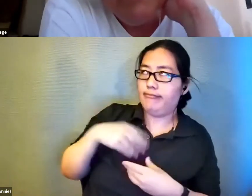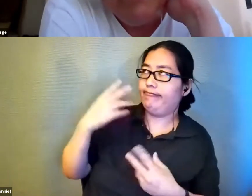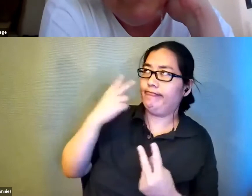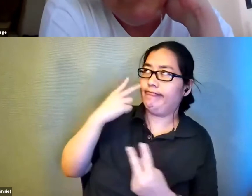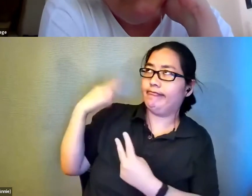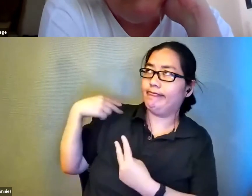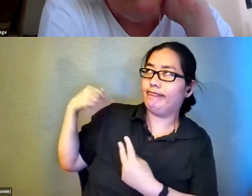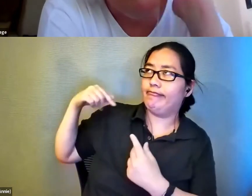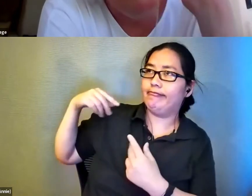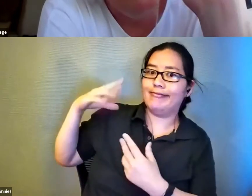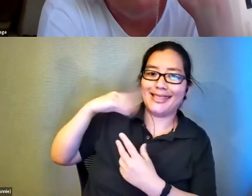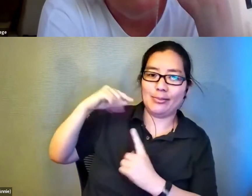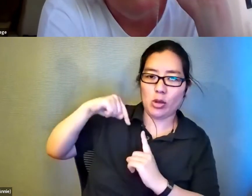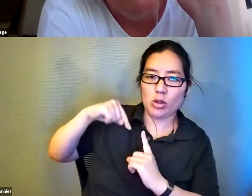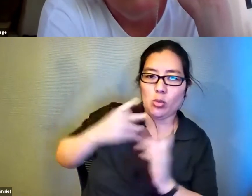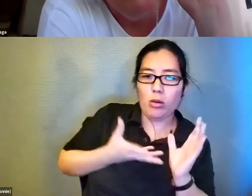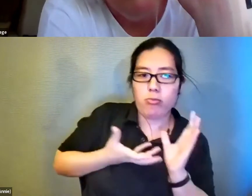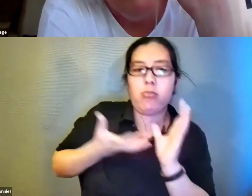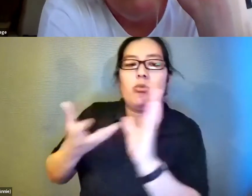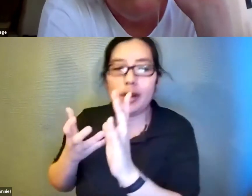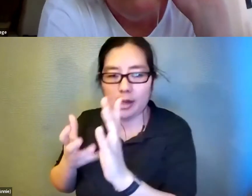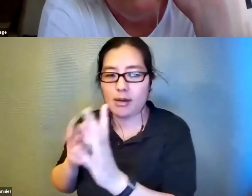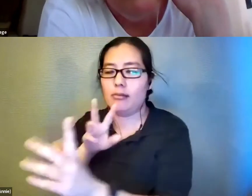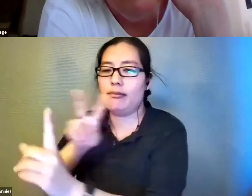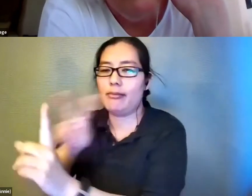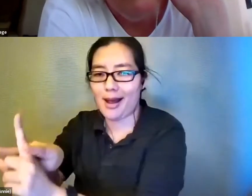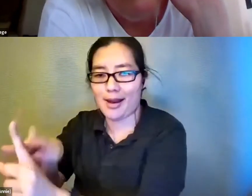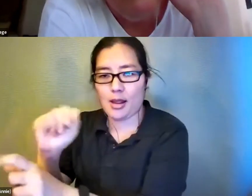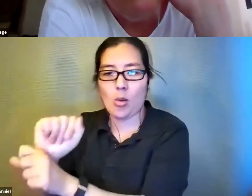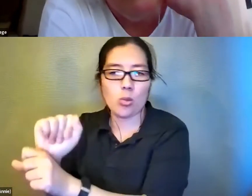. So that's one thing. I have --